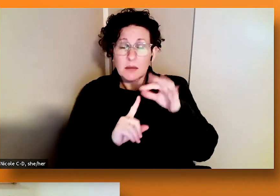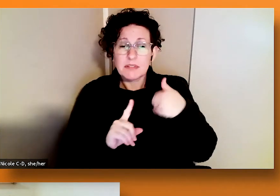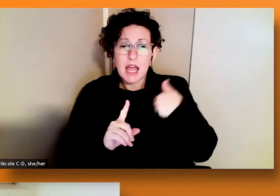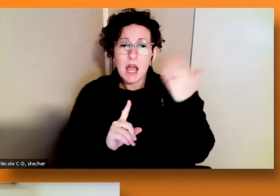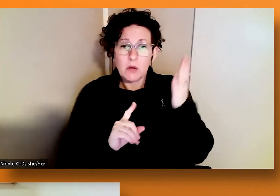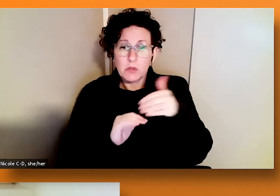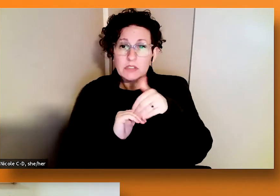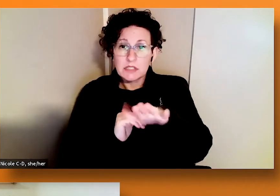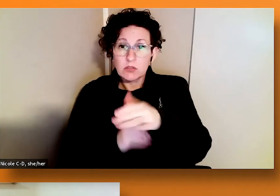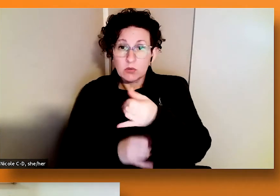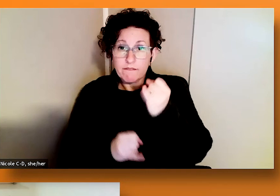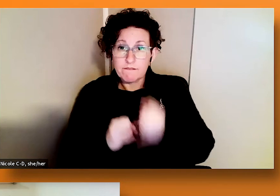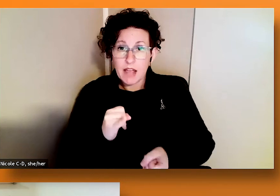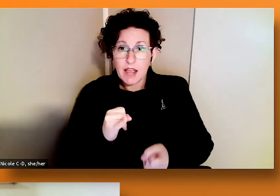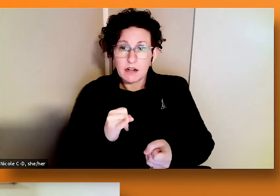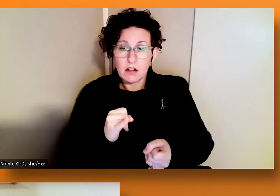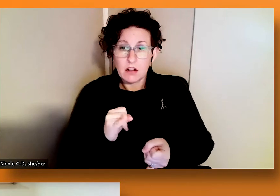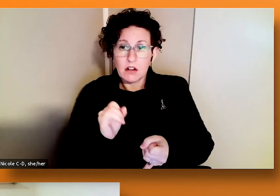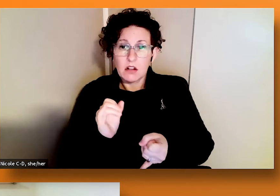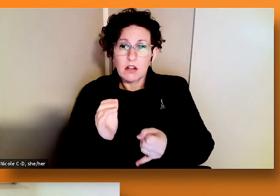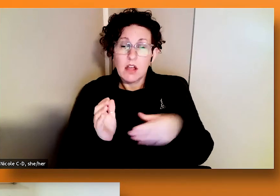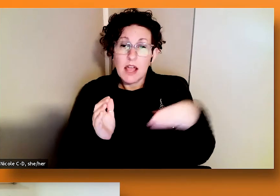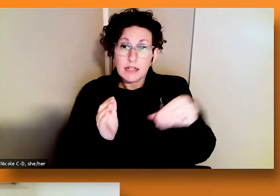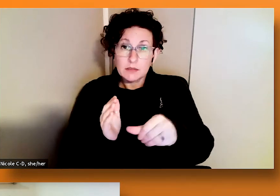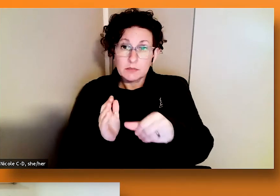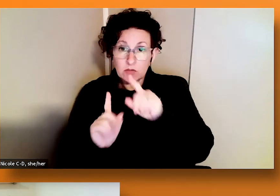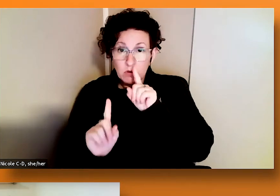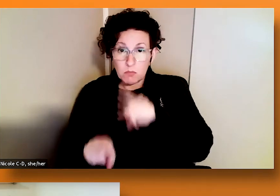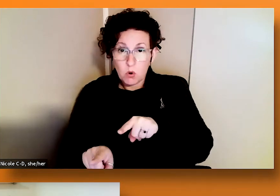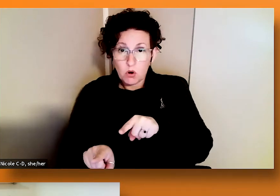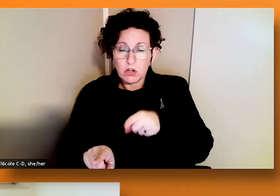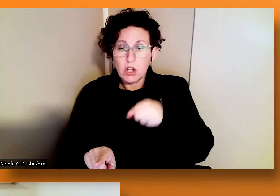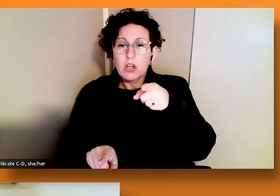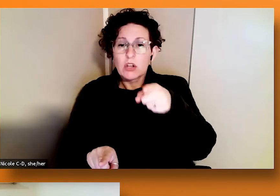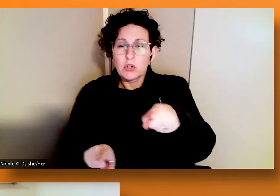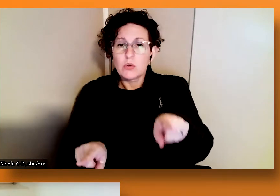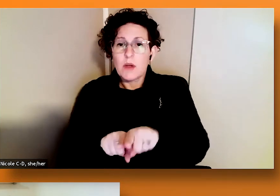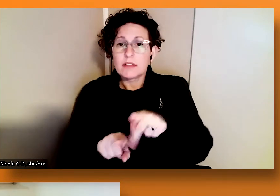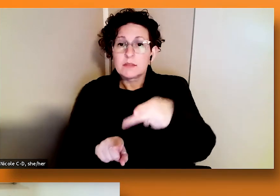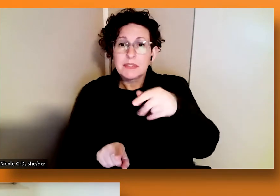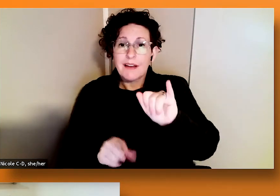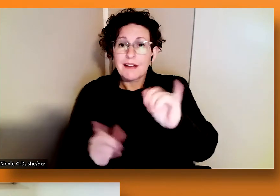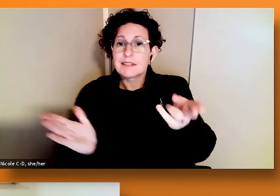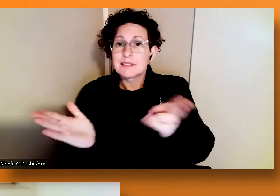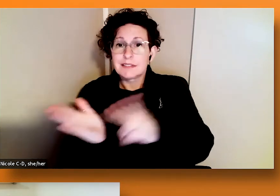except for that I will send you a final expenditure report and you'll sign off on that,